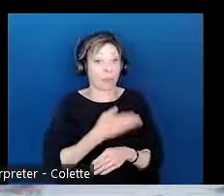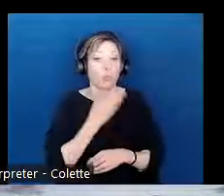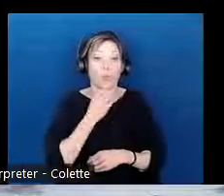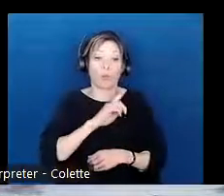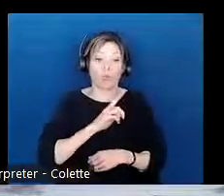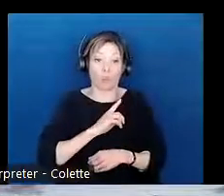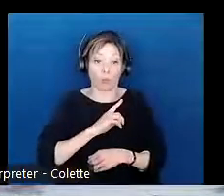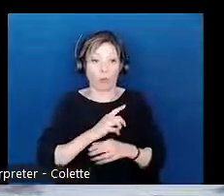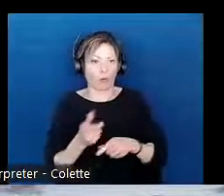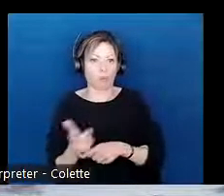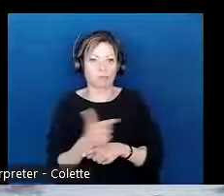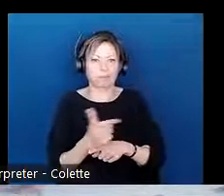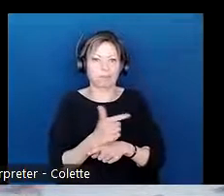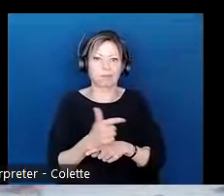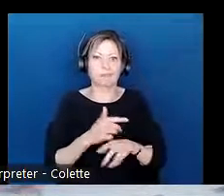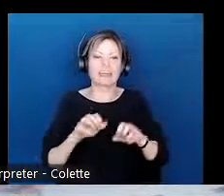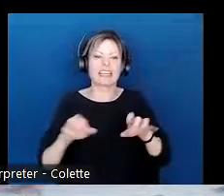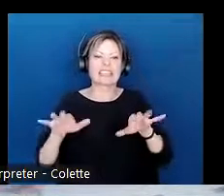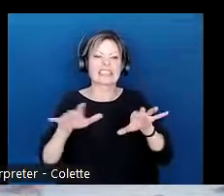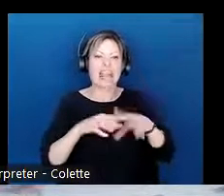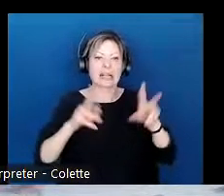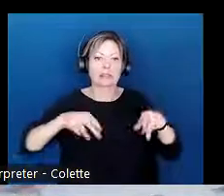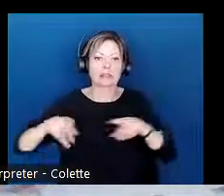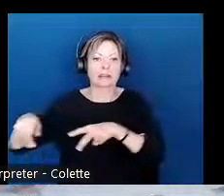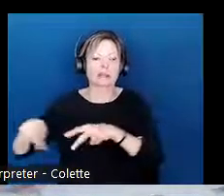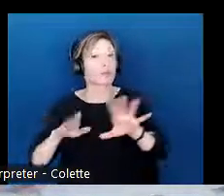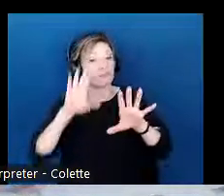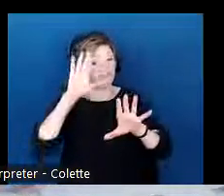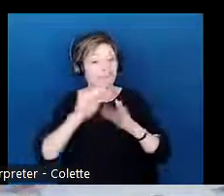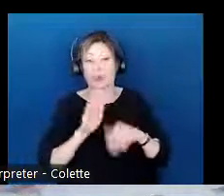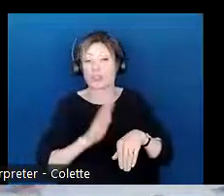um but yeah that is worth saying is that fungi can be some are edible but also some